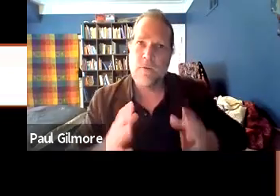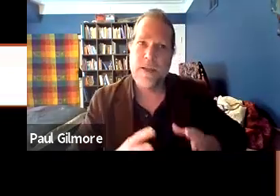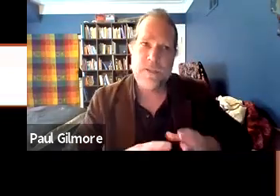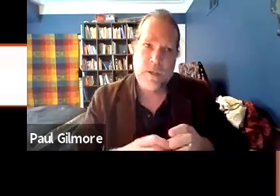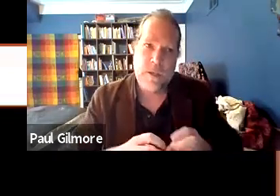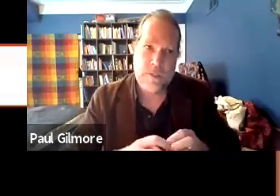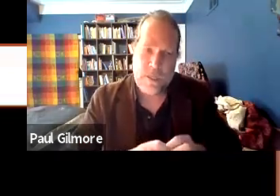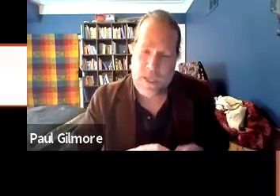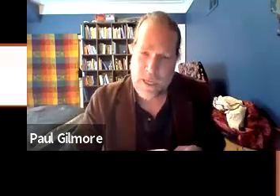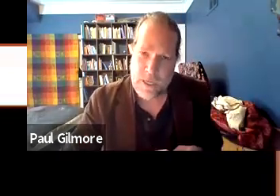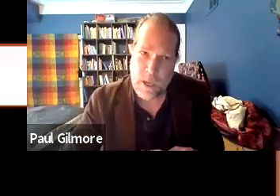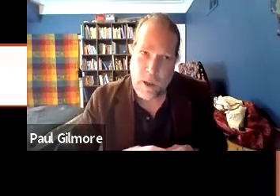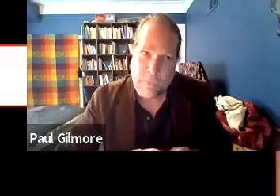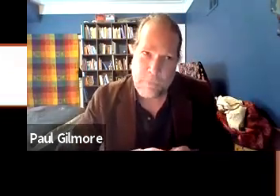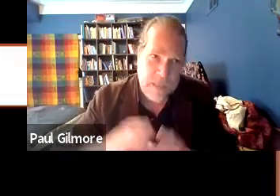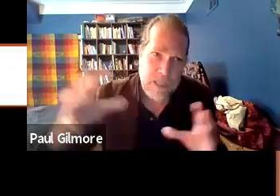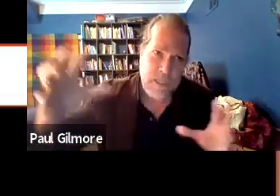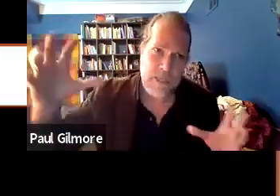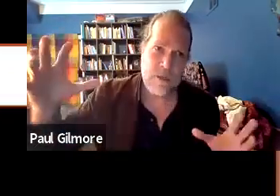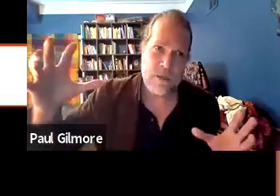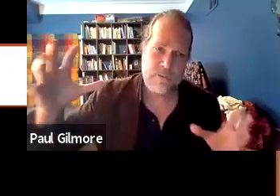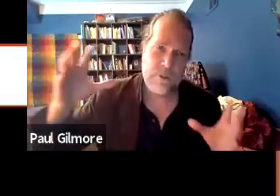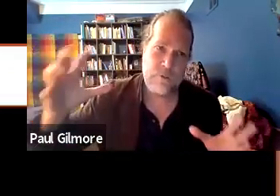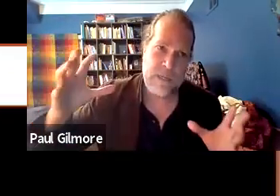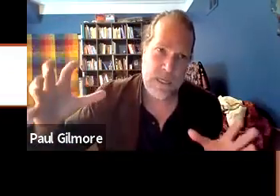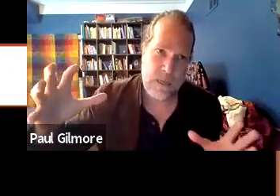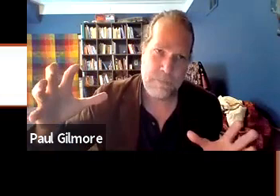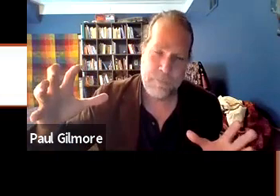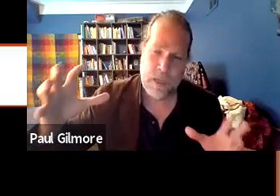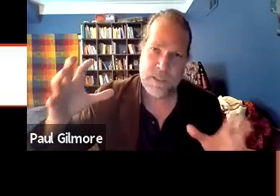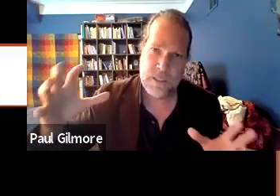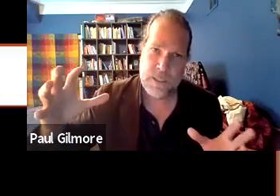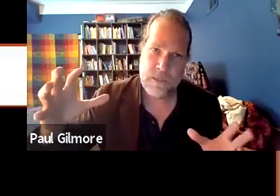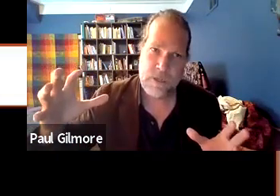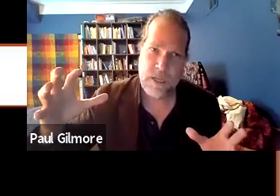All right, it's, it's gonna take many, many years for you to become a citizen of the